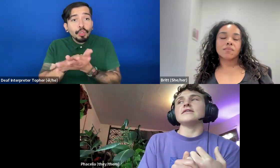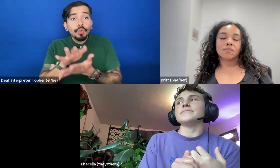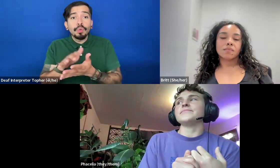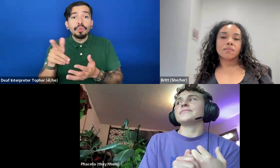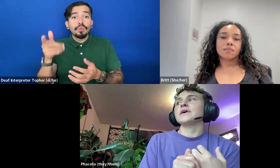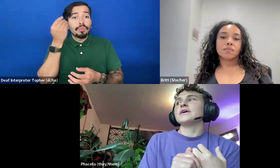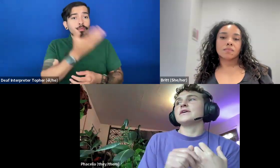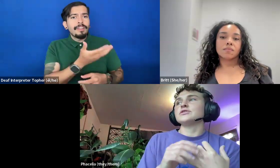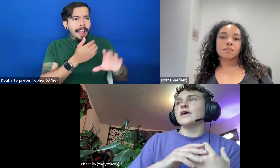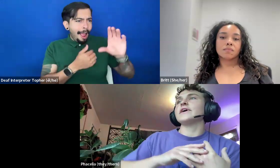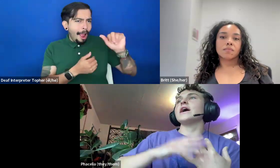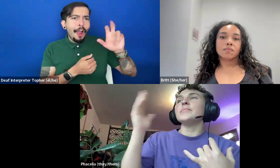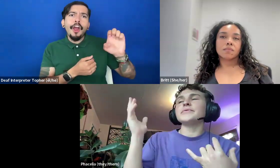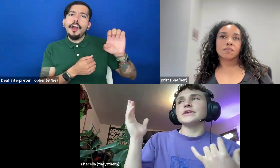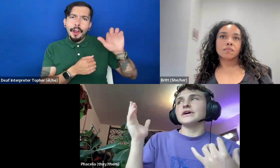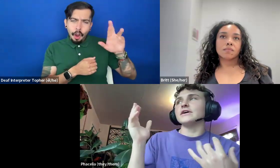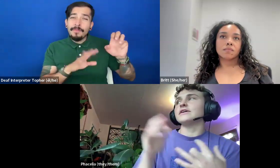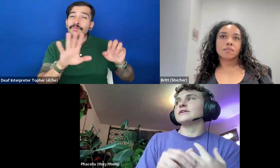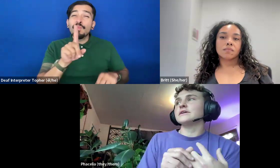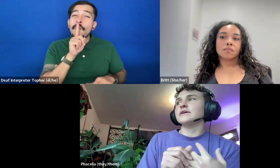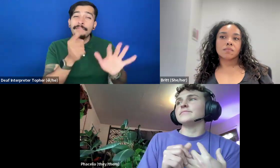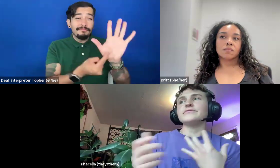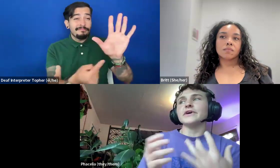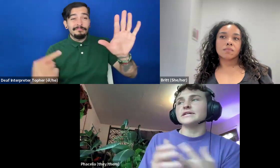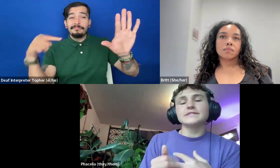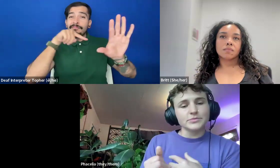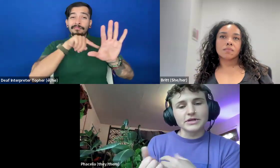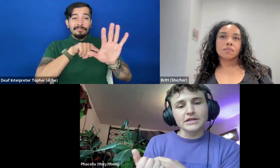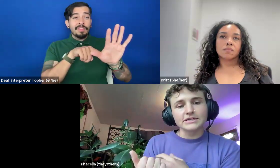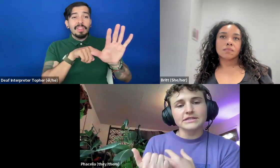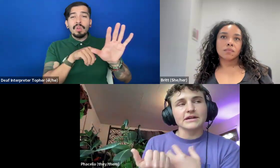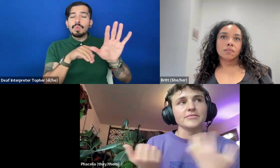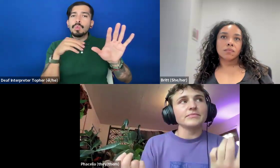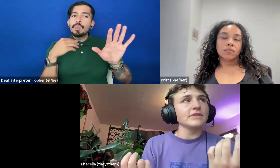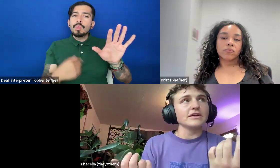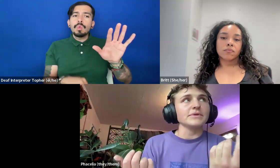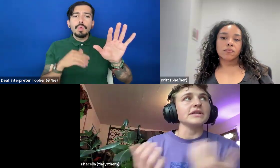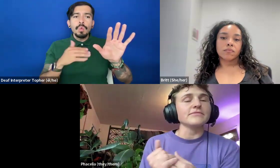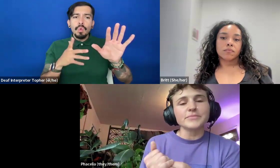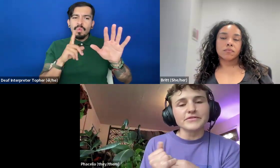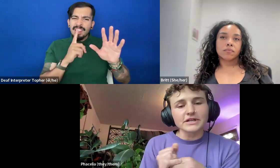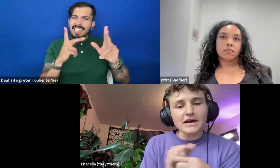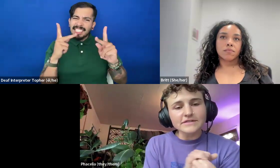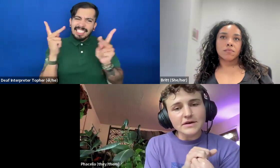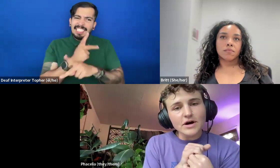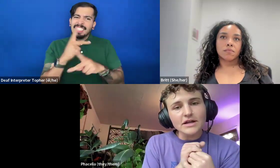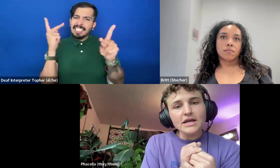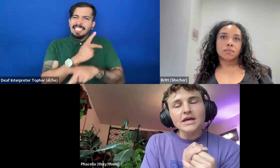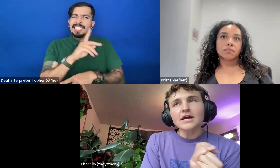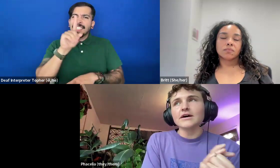um, driving up their, um, various disabilities that are, that are impeding them from living the lives they want.